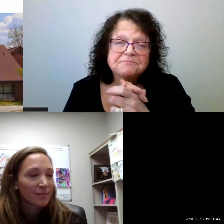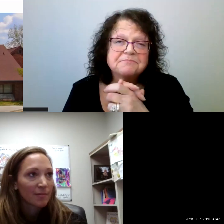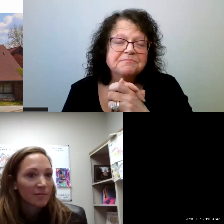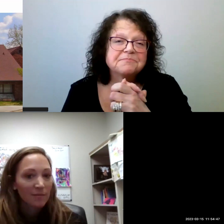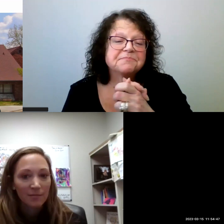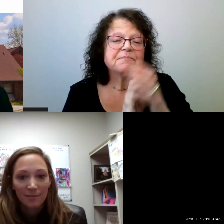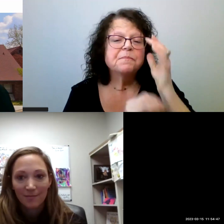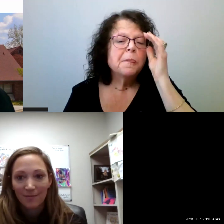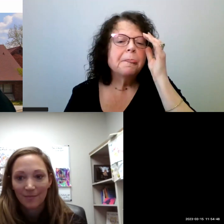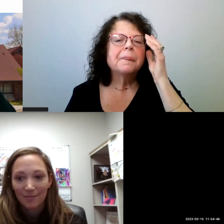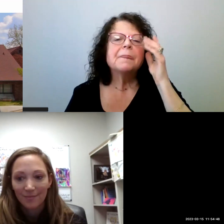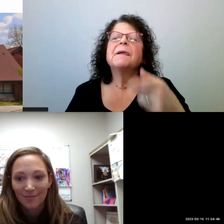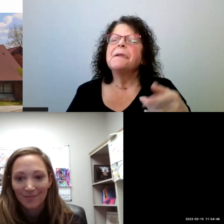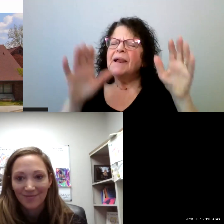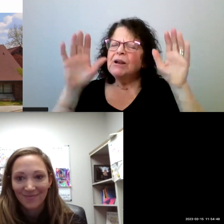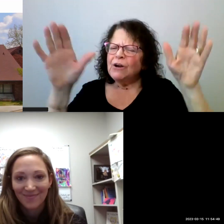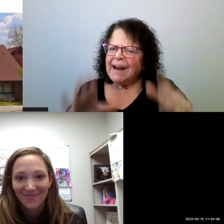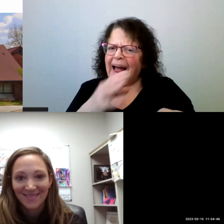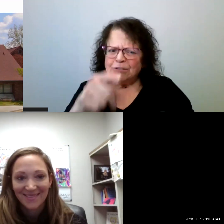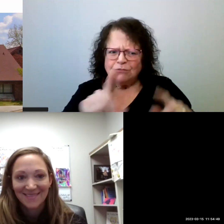Matt Norris (he, him, his): Great! And you -- you got most of the questions as well. But